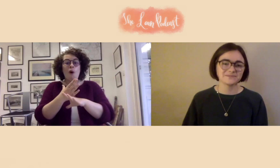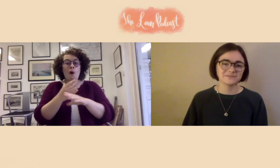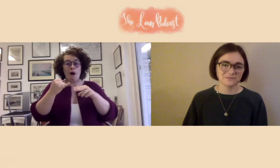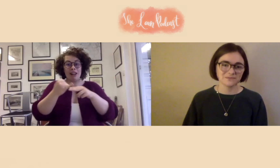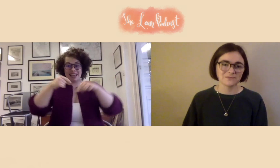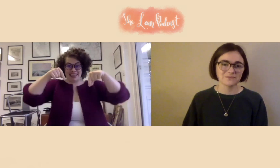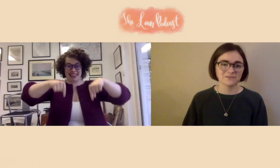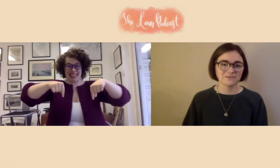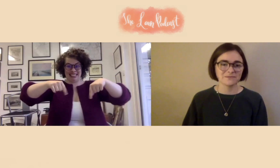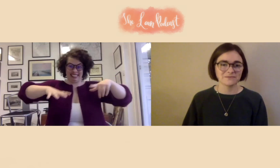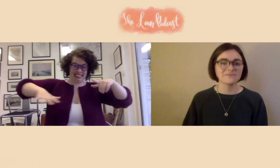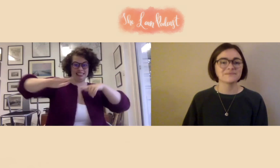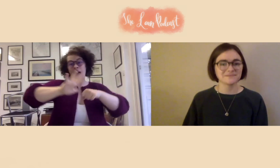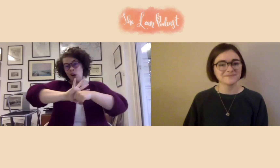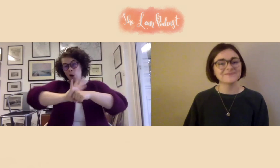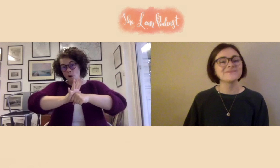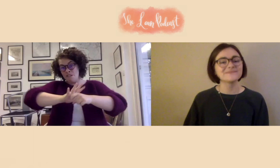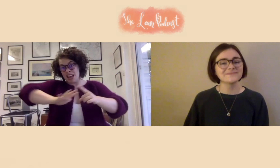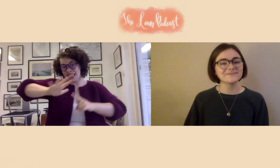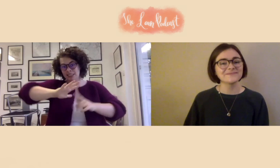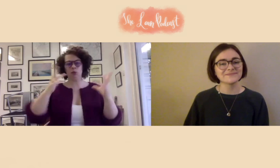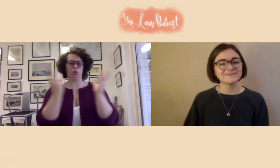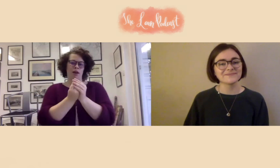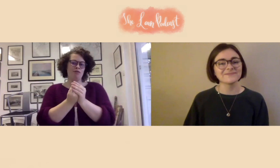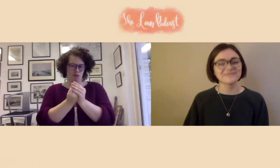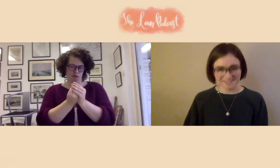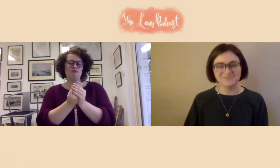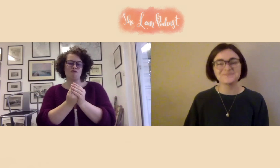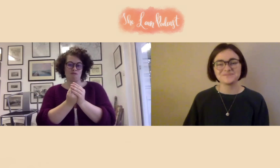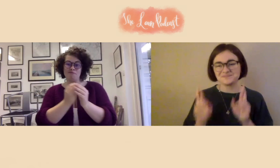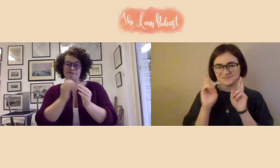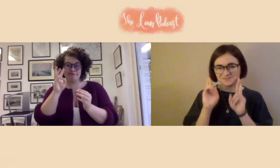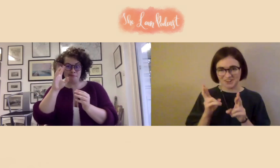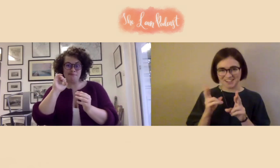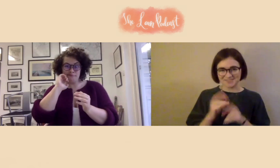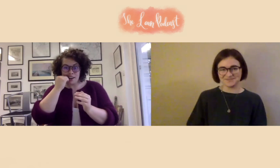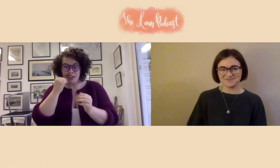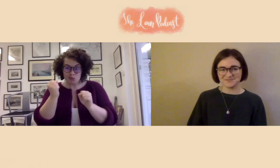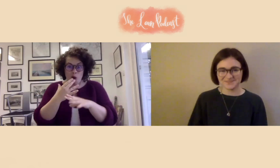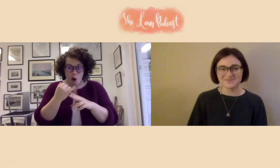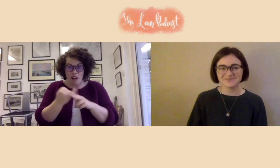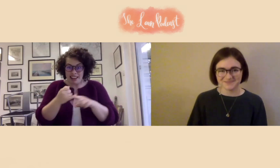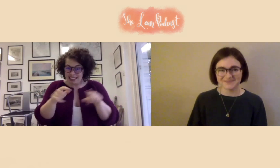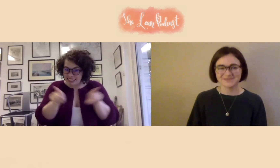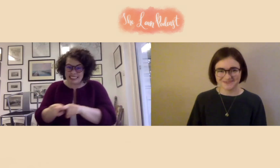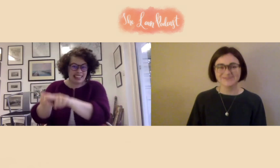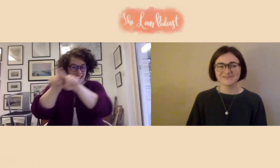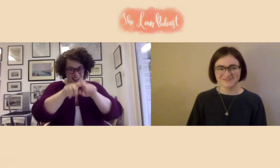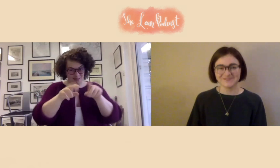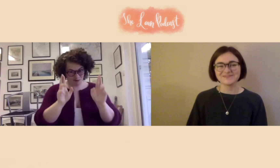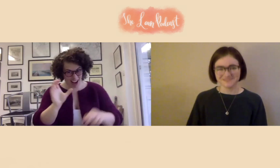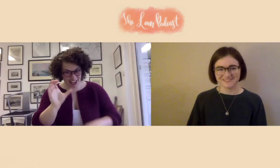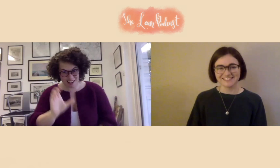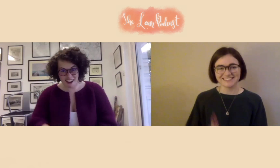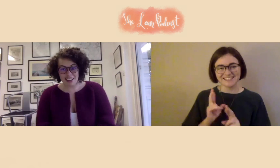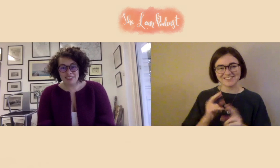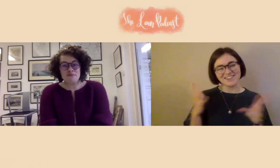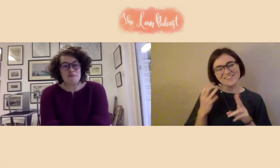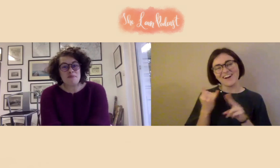this whole COVID scenario, together. Cause it's true. We are all in the same situation, right? We are, we are all in this together.